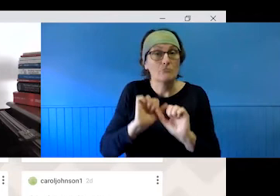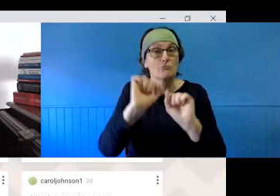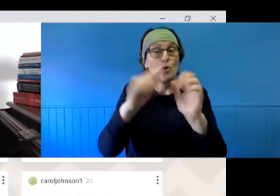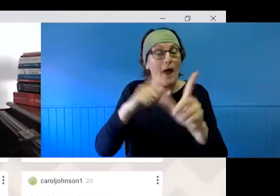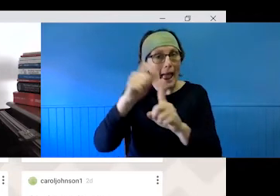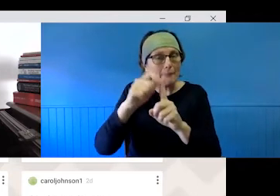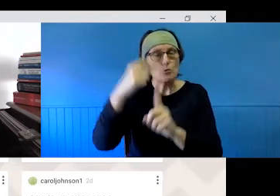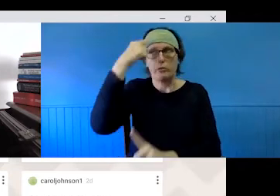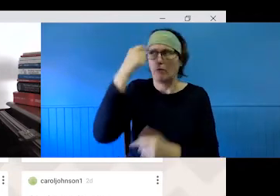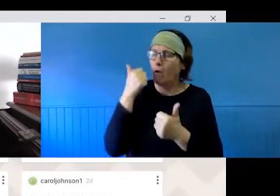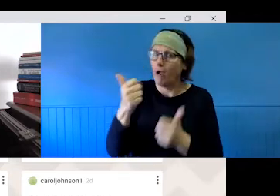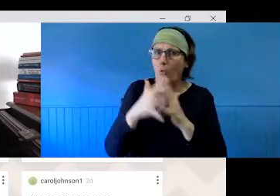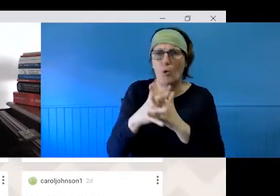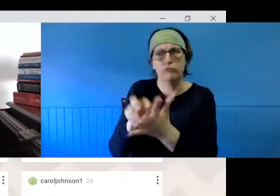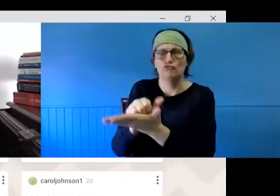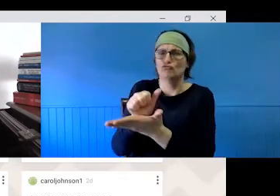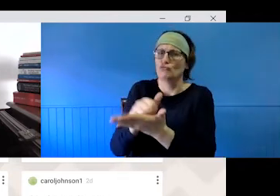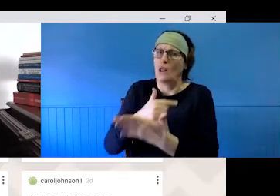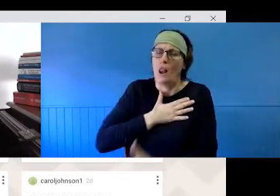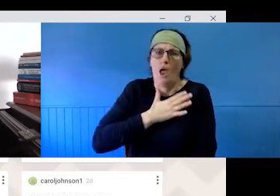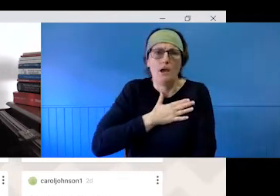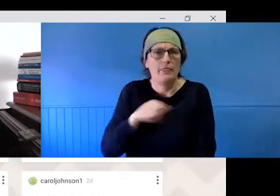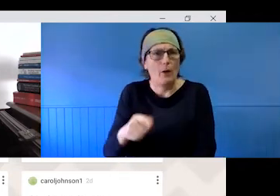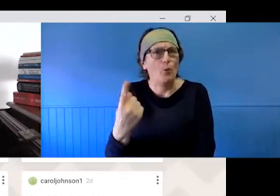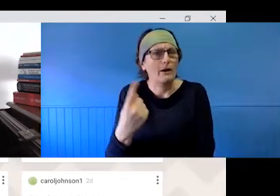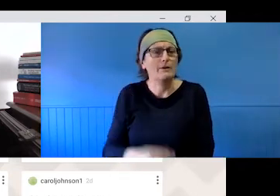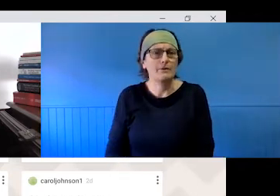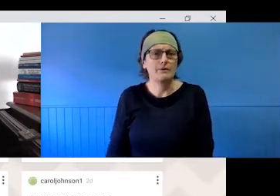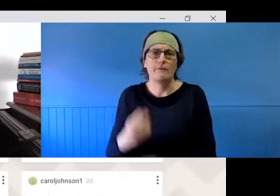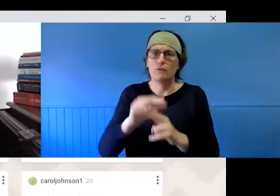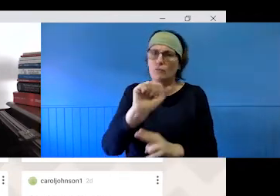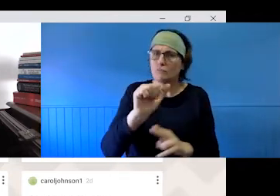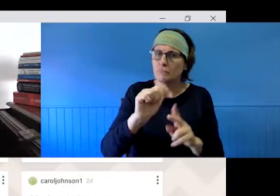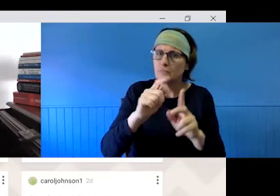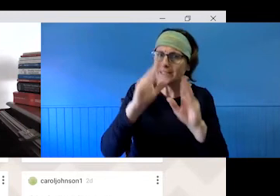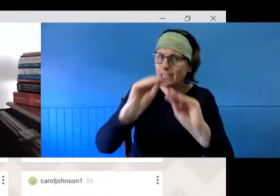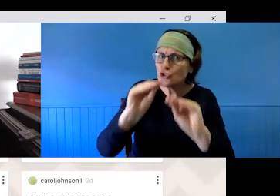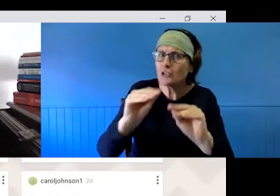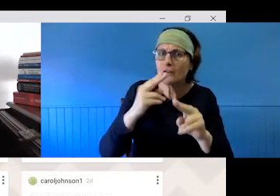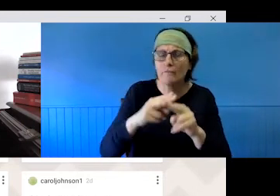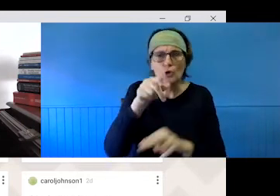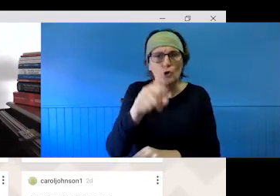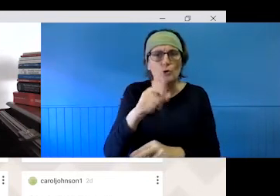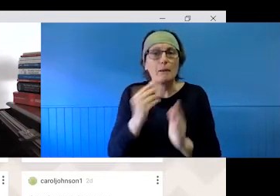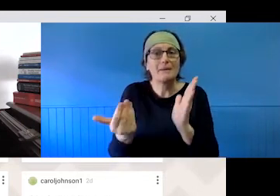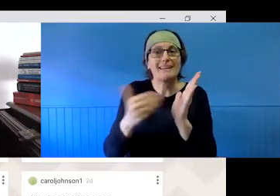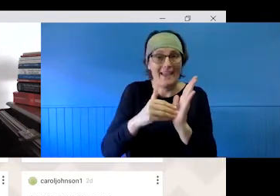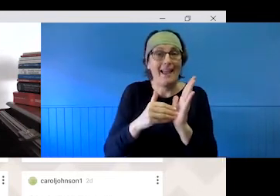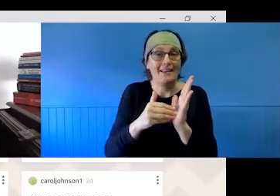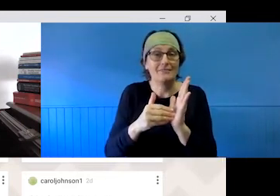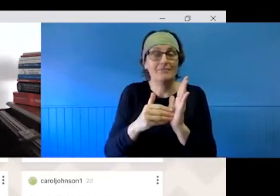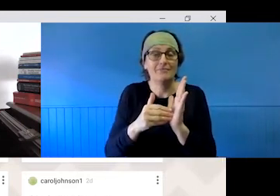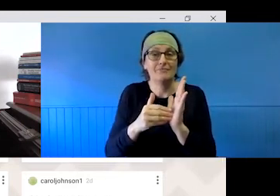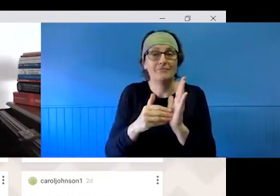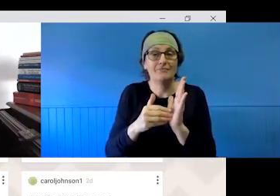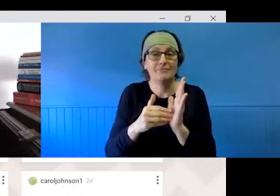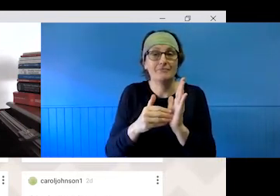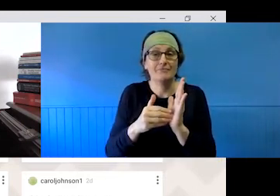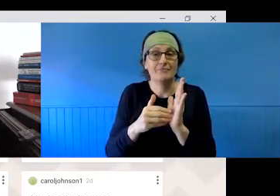you think is really awesome for your teaching, add it to the Padlet, to